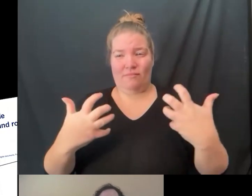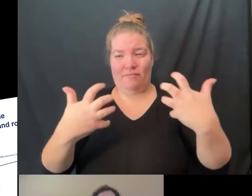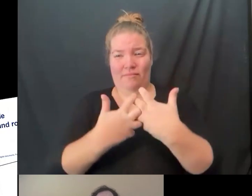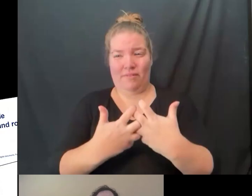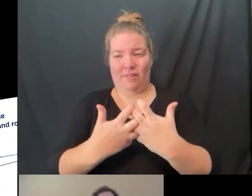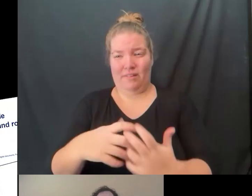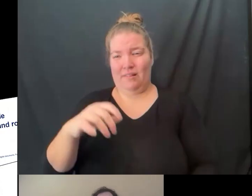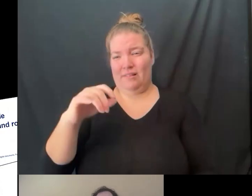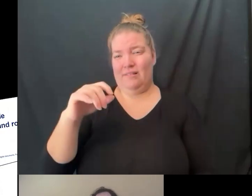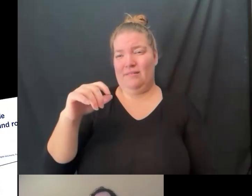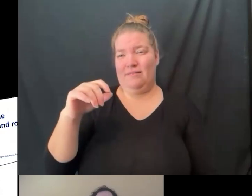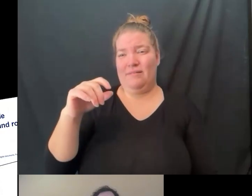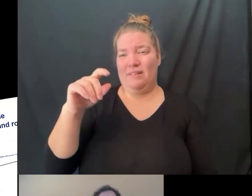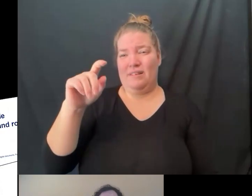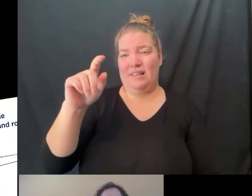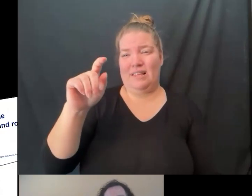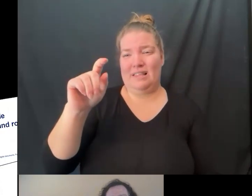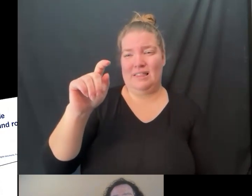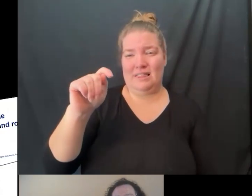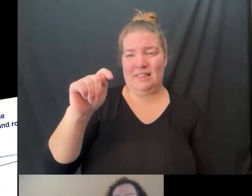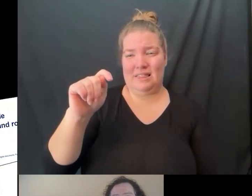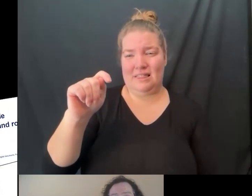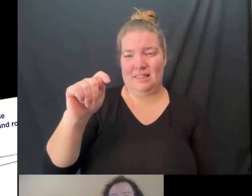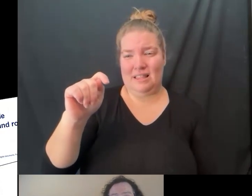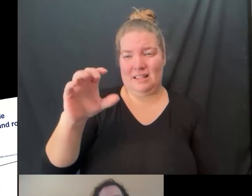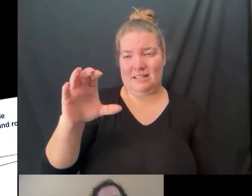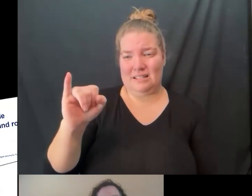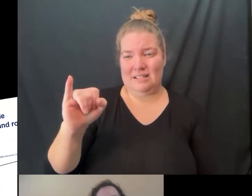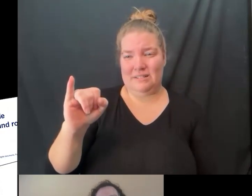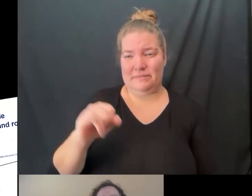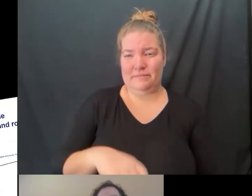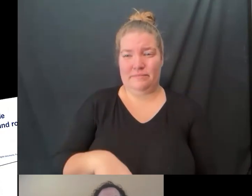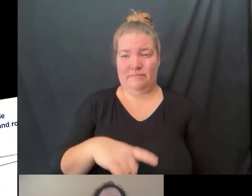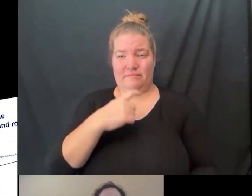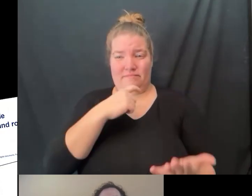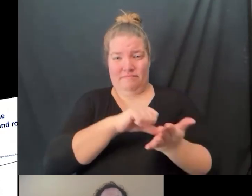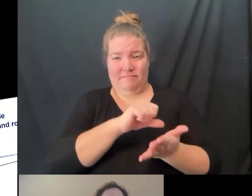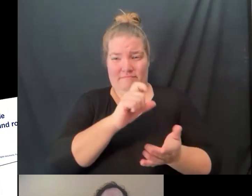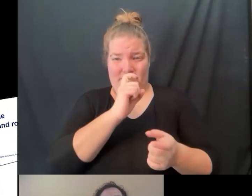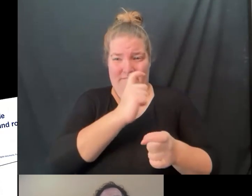happen to be this or this or this, must conform to EN 301 549 or the ICT Standard.